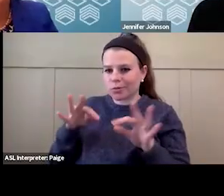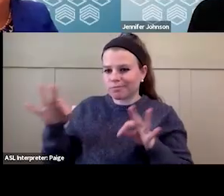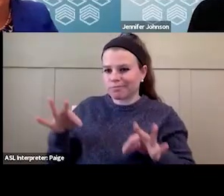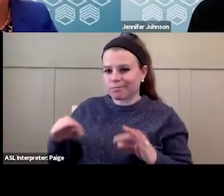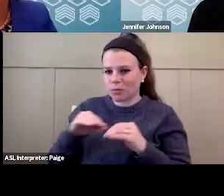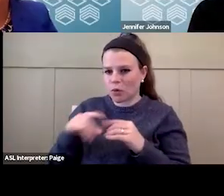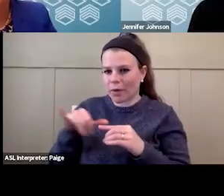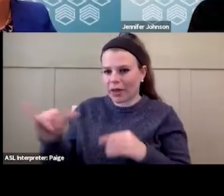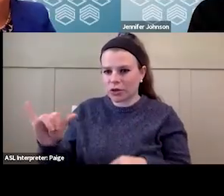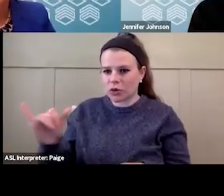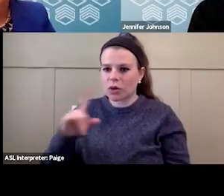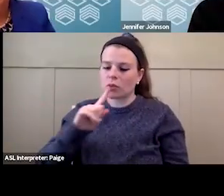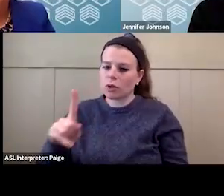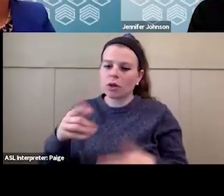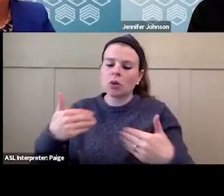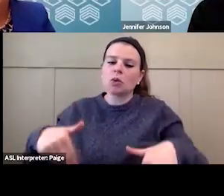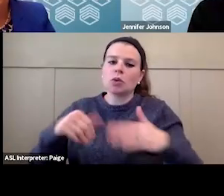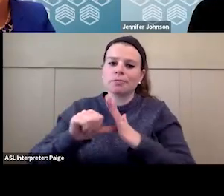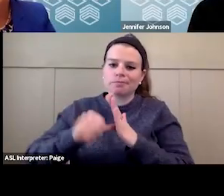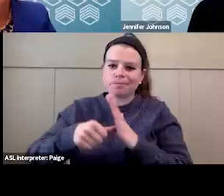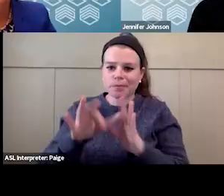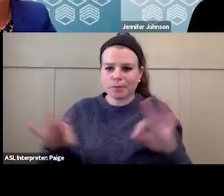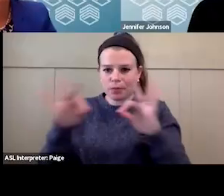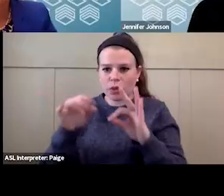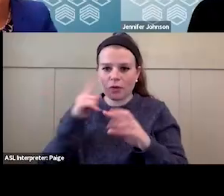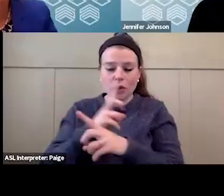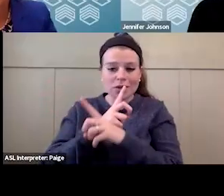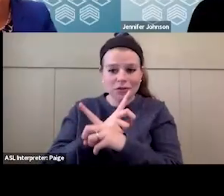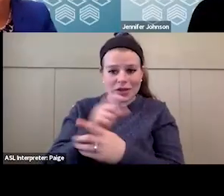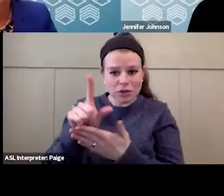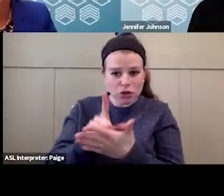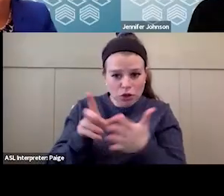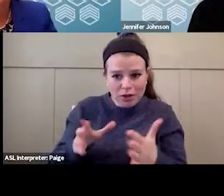really especially important, uh, for defense attorneys and for peer advocates,